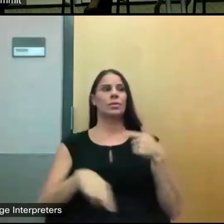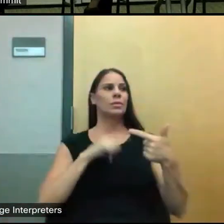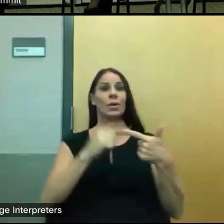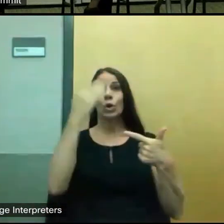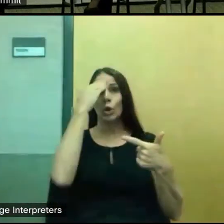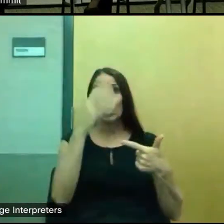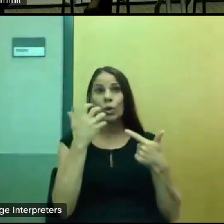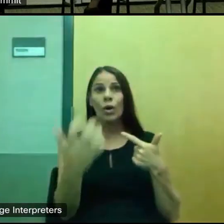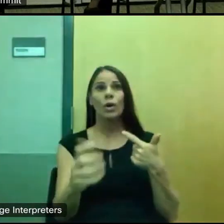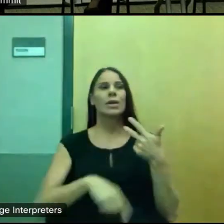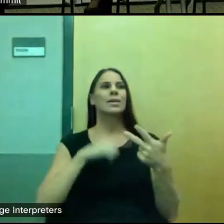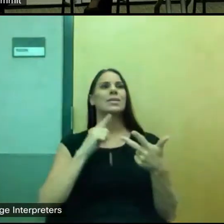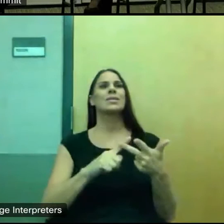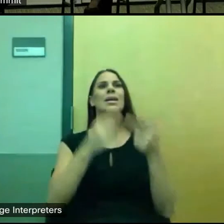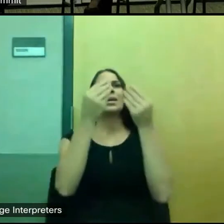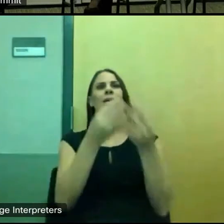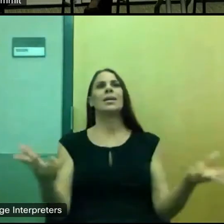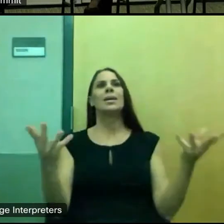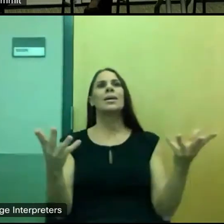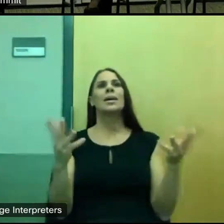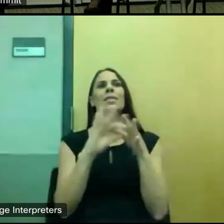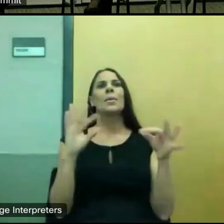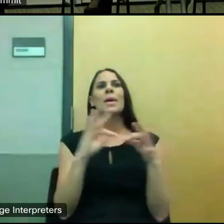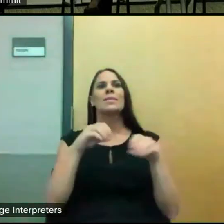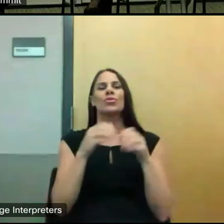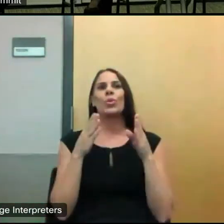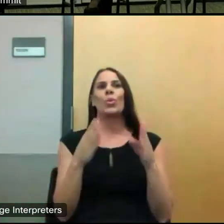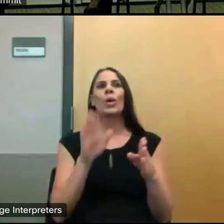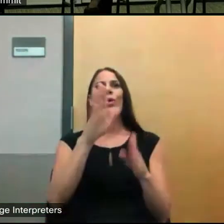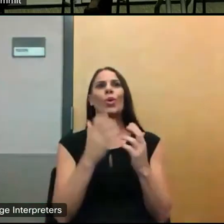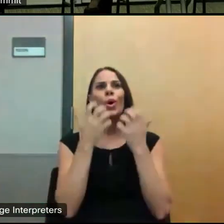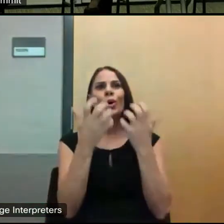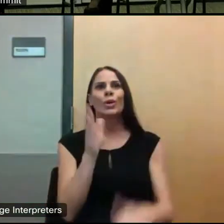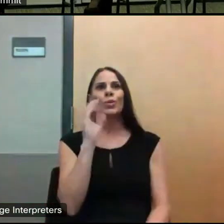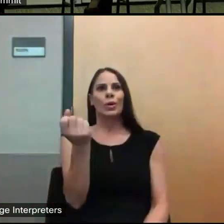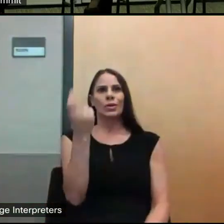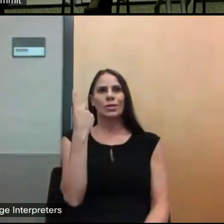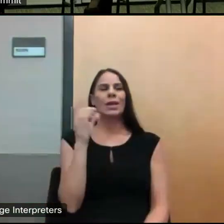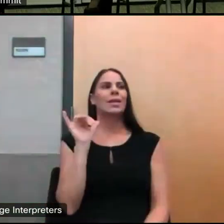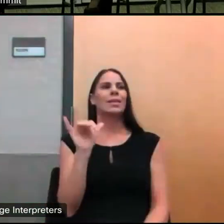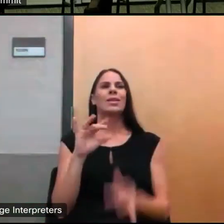that message in the way that your audience will understand it, which comes through trusted sources. So, I think for me and whatever I ended up